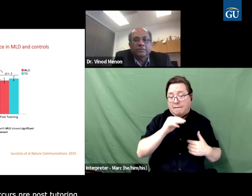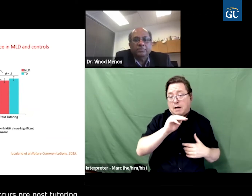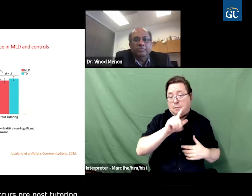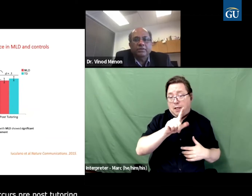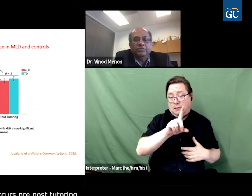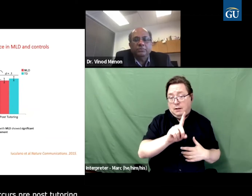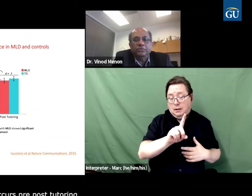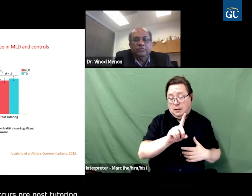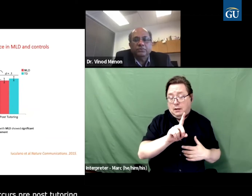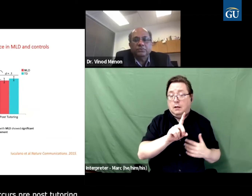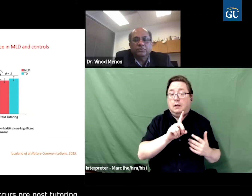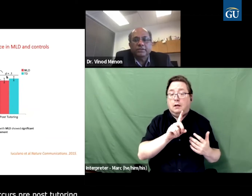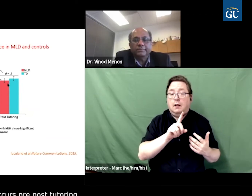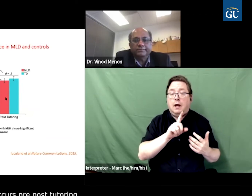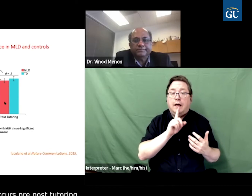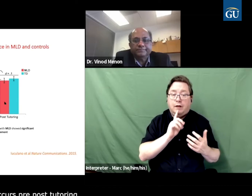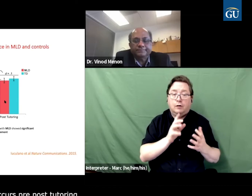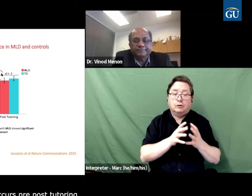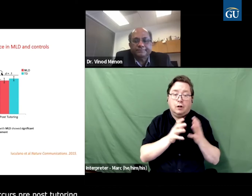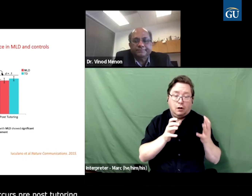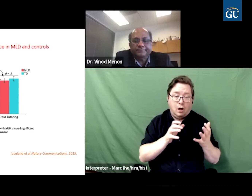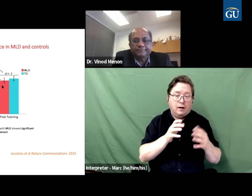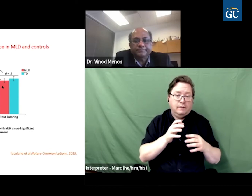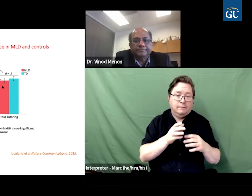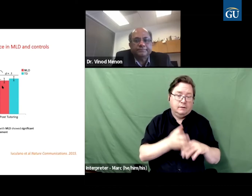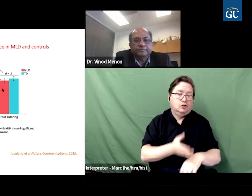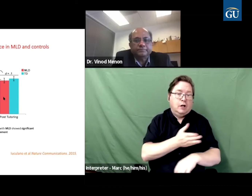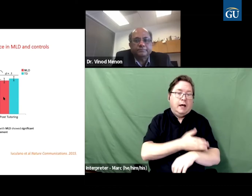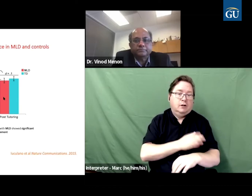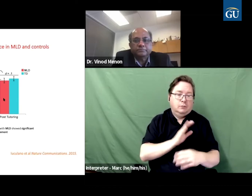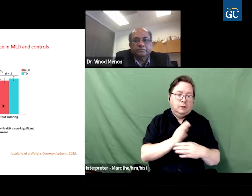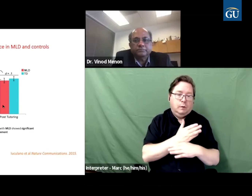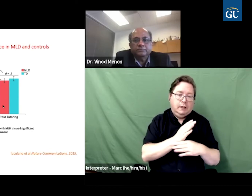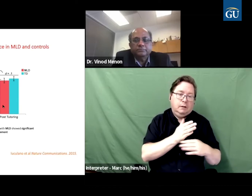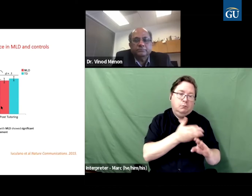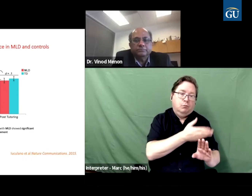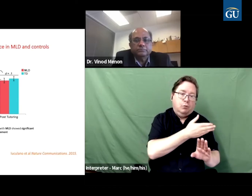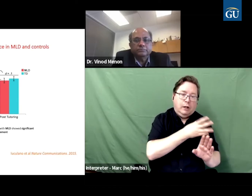occurs pre to post tutoring